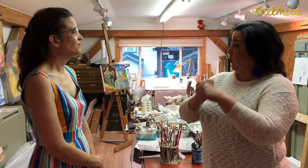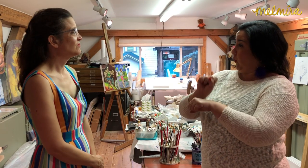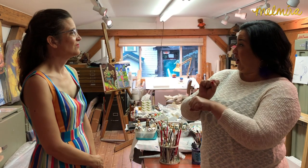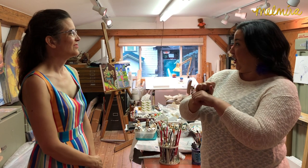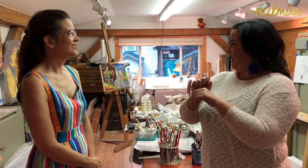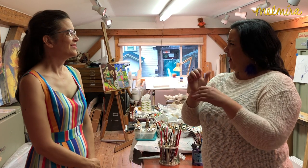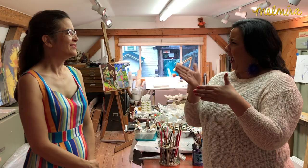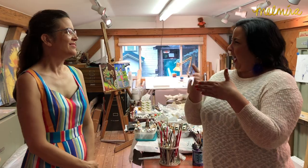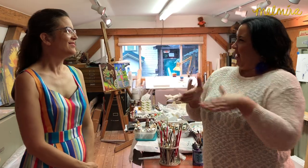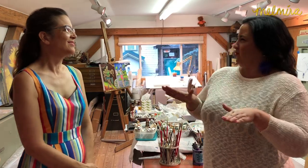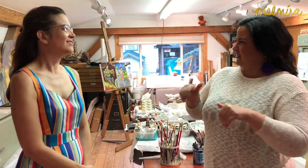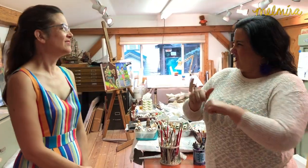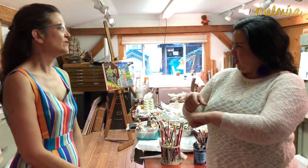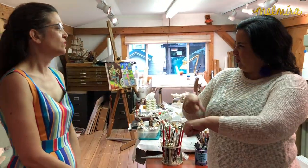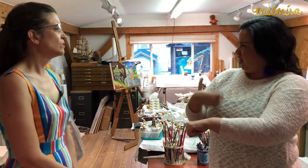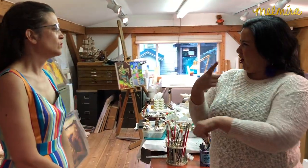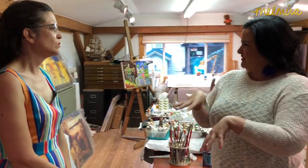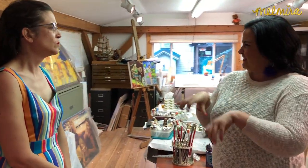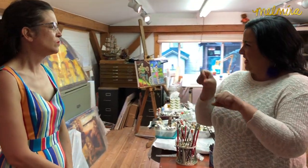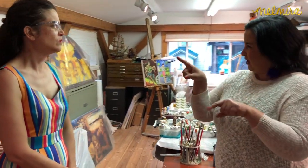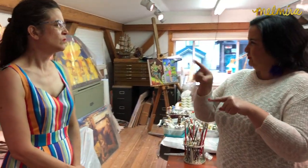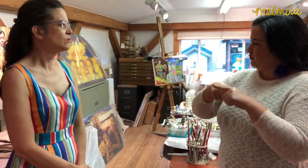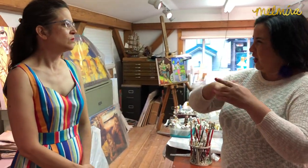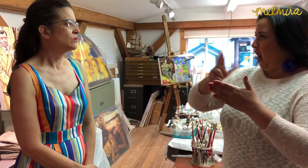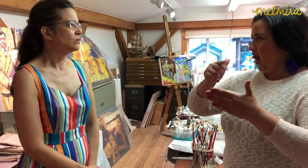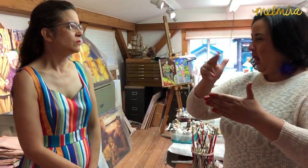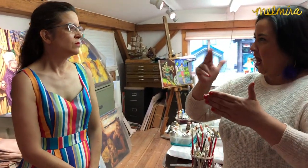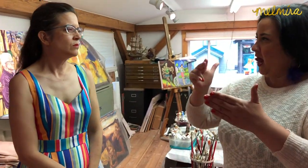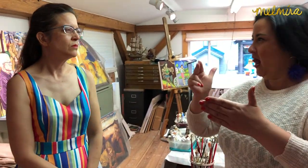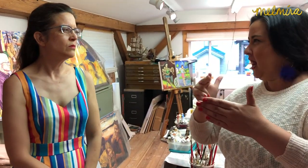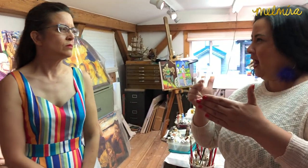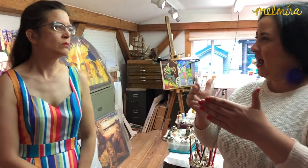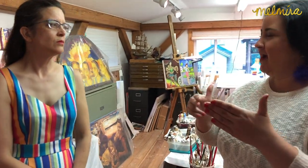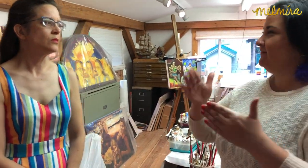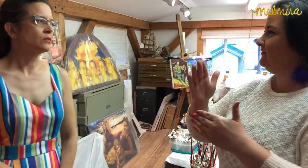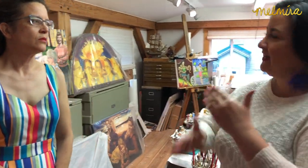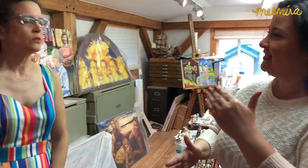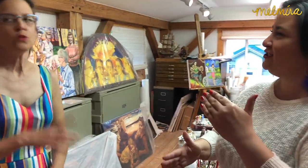On average, how long does it take you to complete a painting?